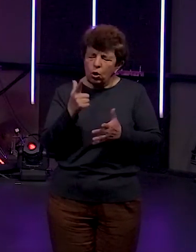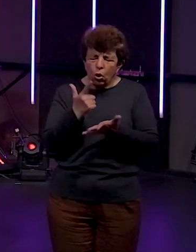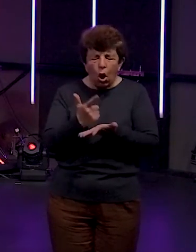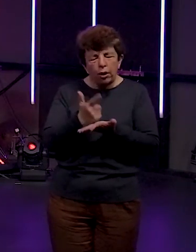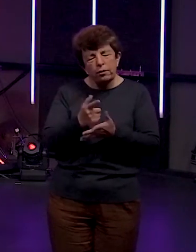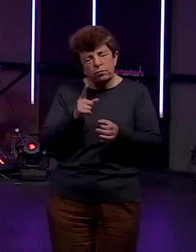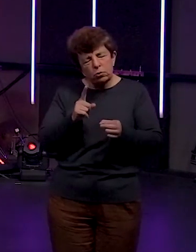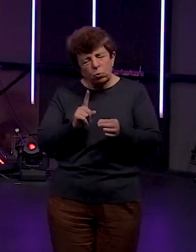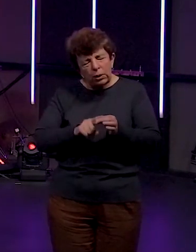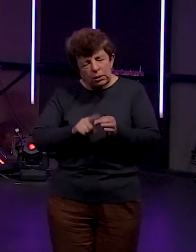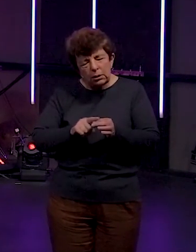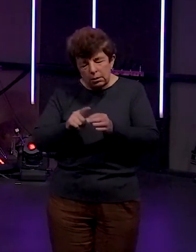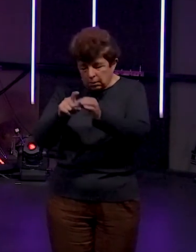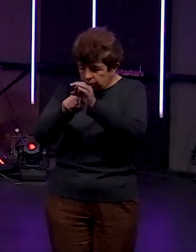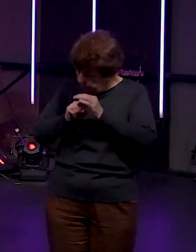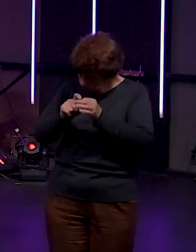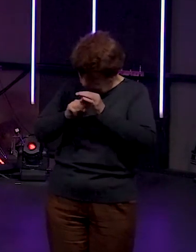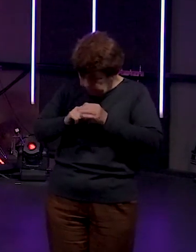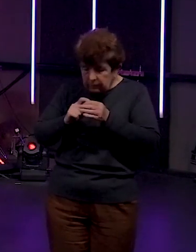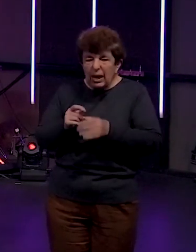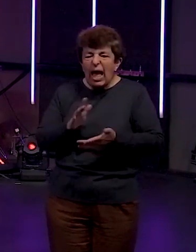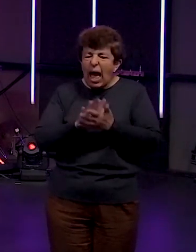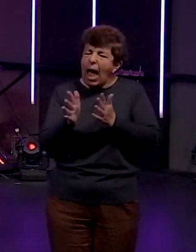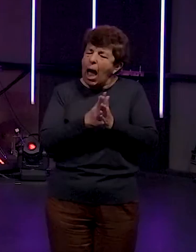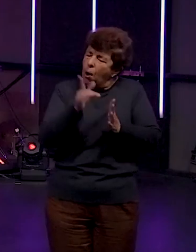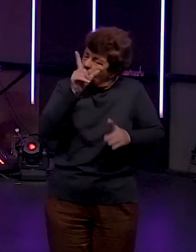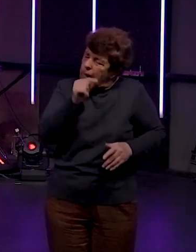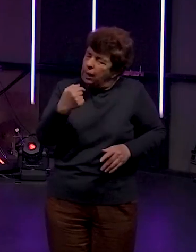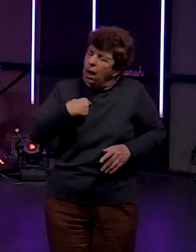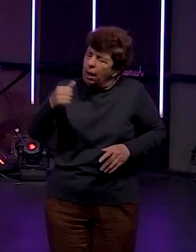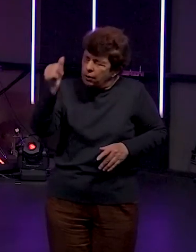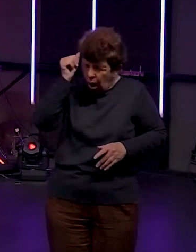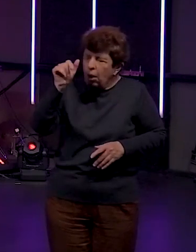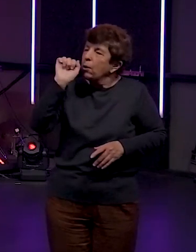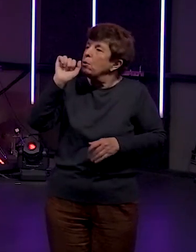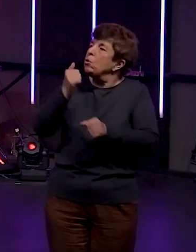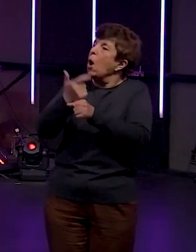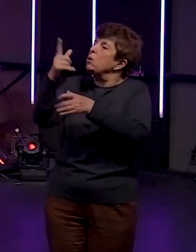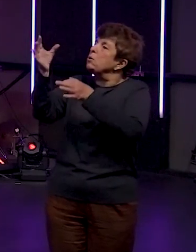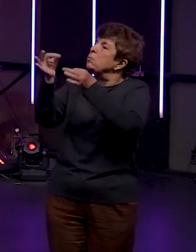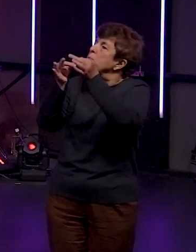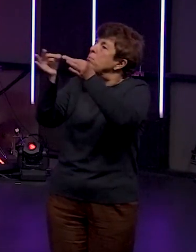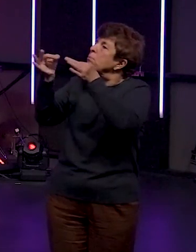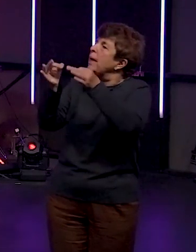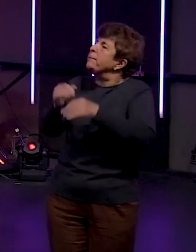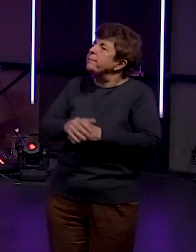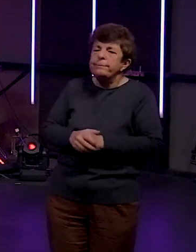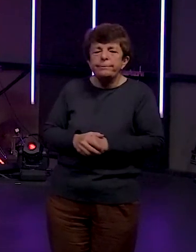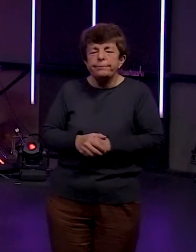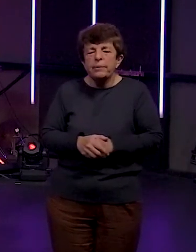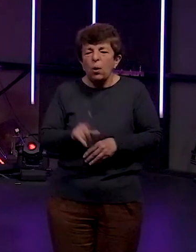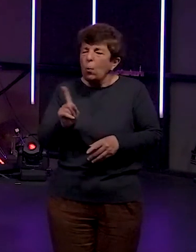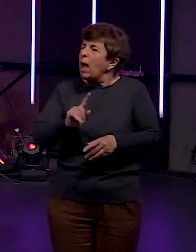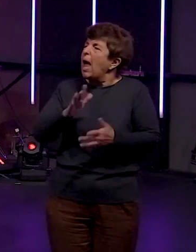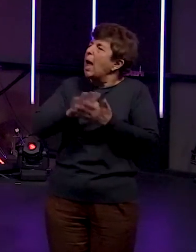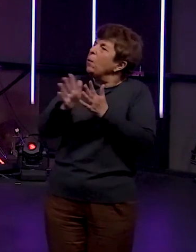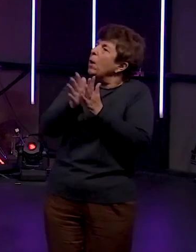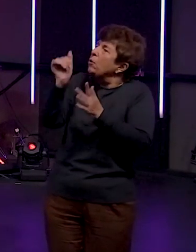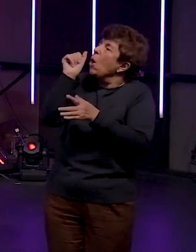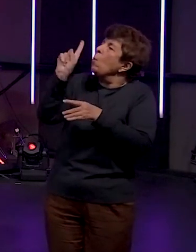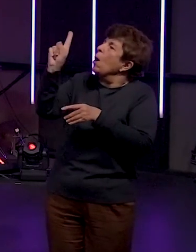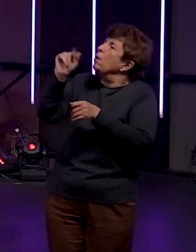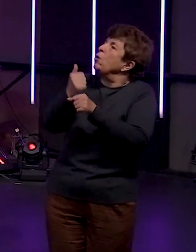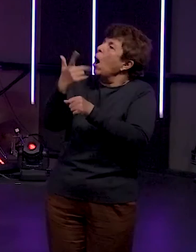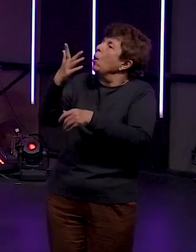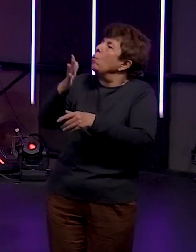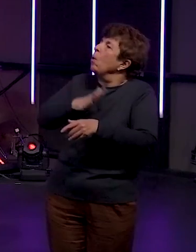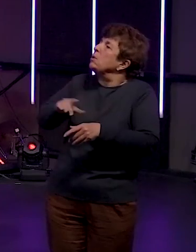is this: how can I know God's will? How can I know what it is that God wants me to do?